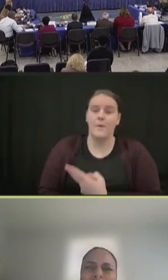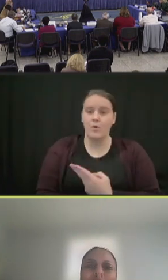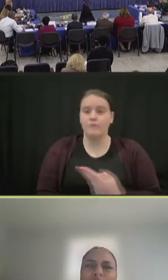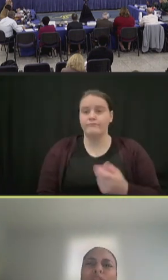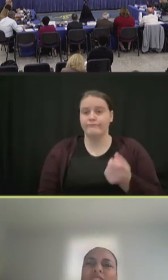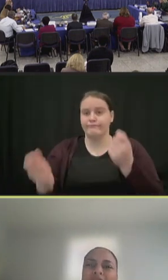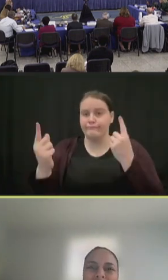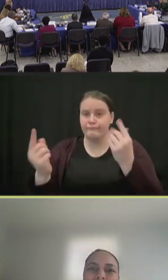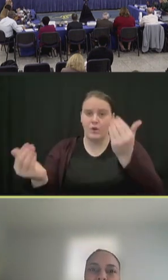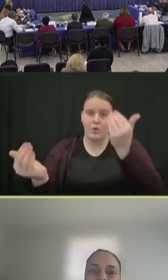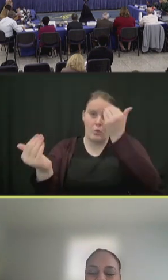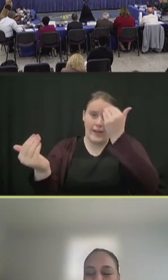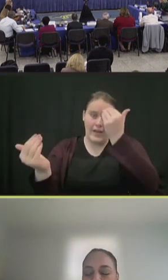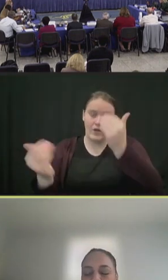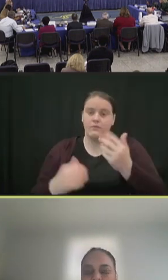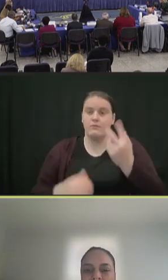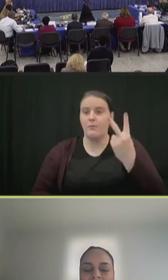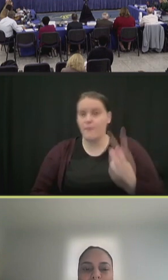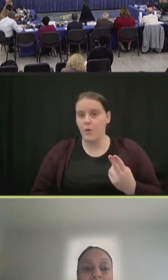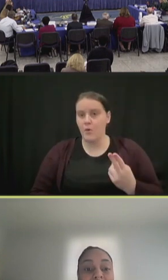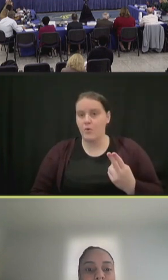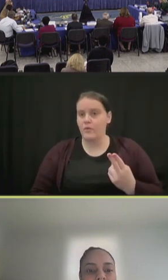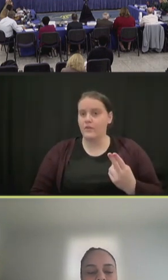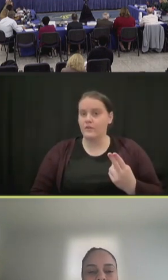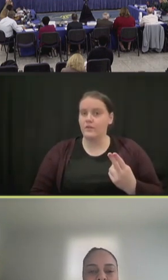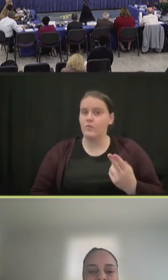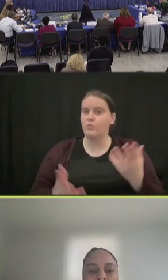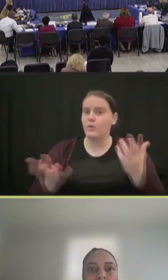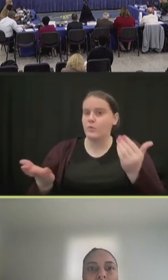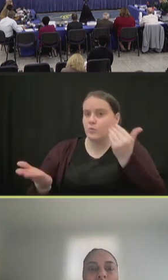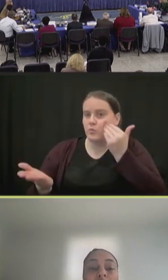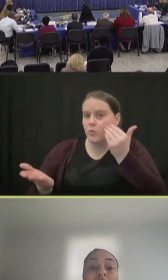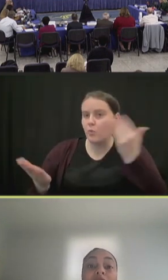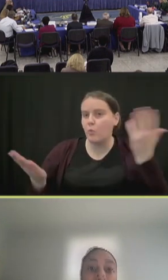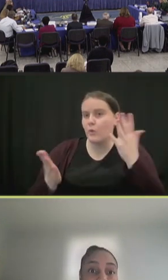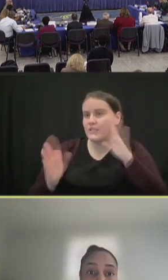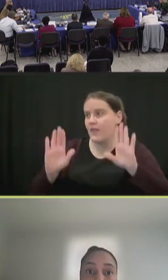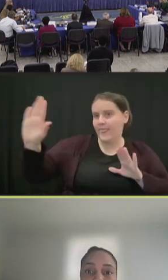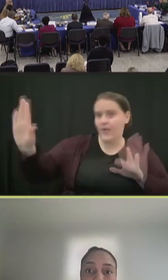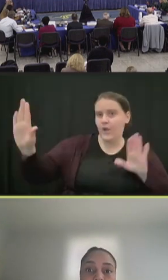like -- what it is that's motivating them to be there. So, we are as much as possible,